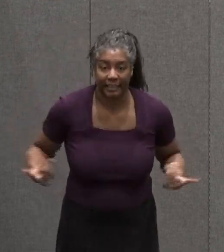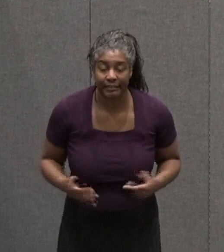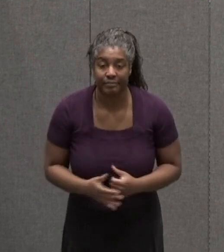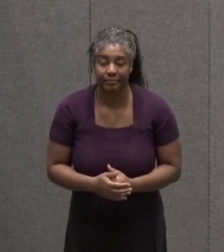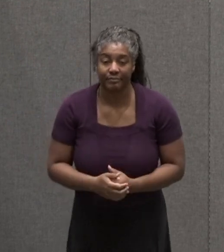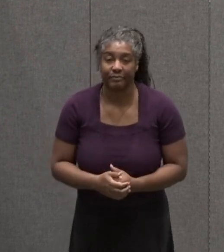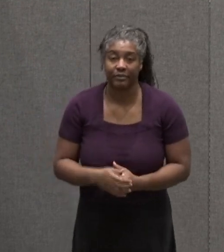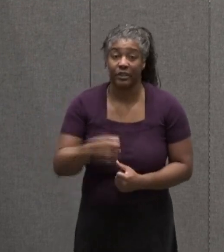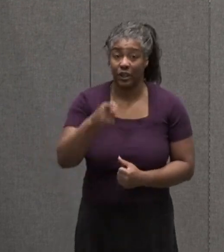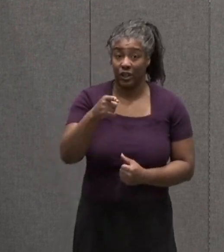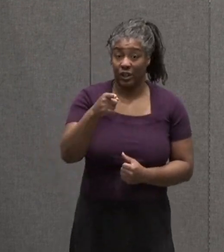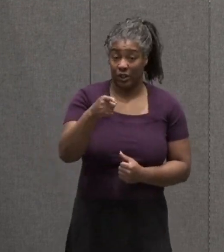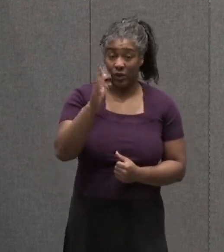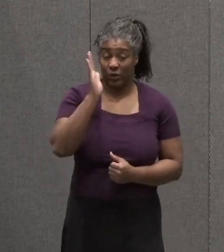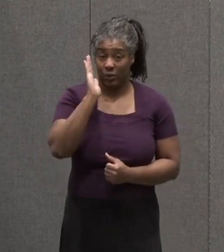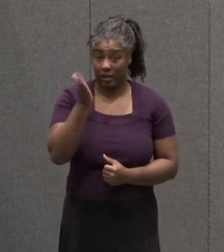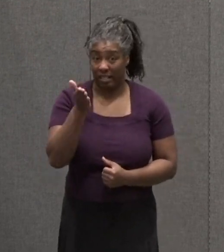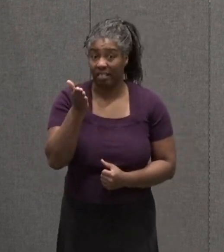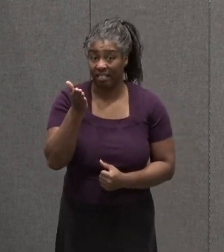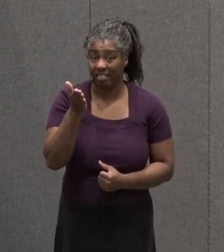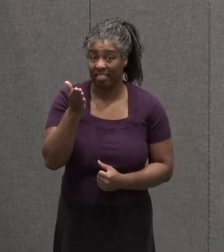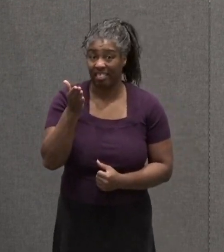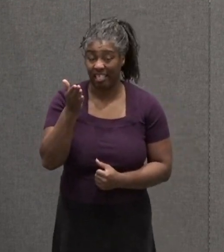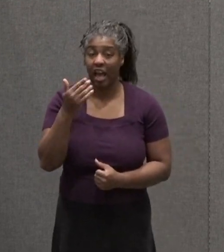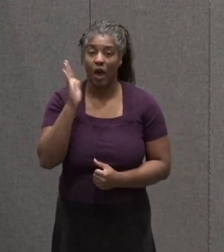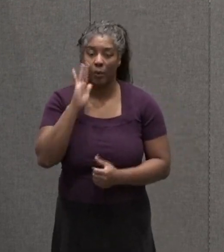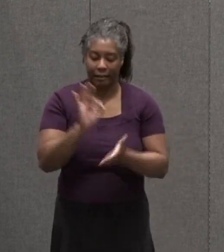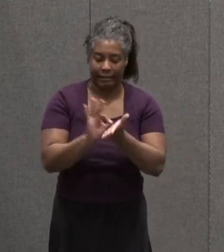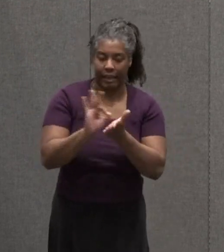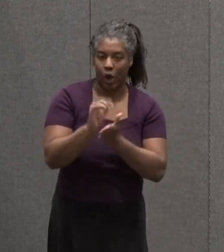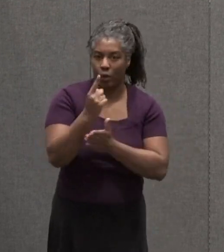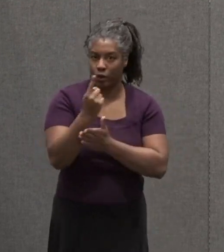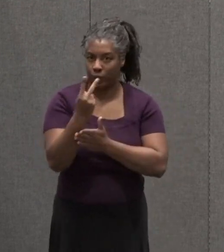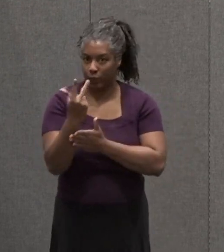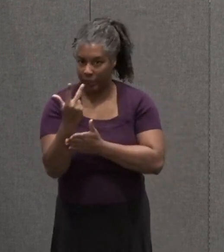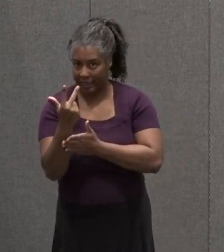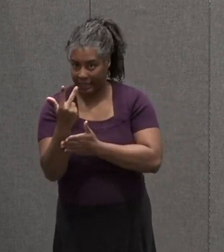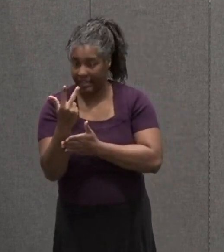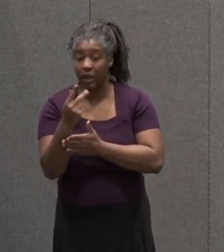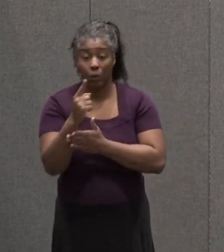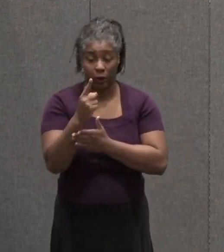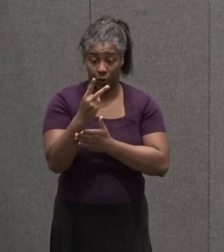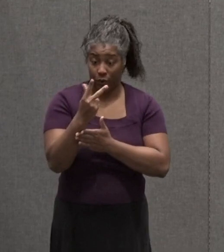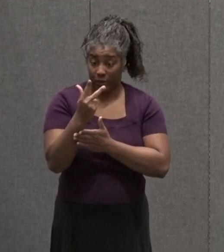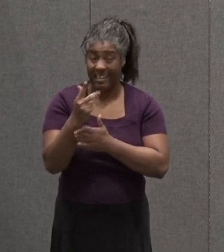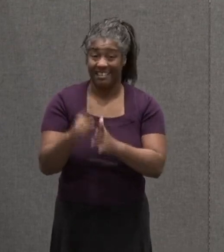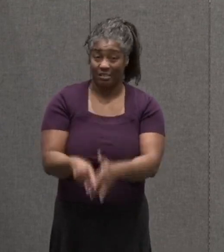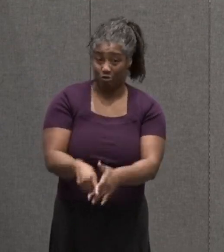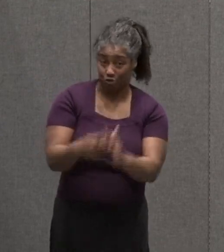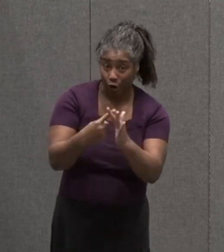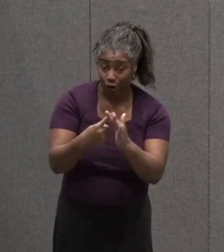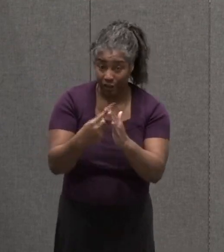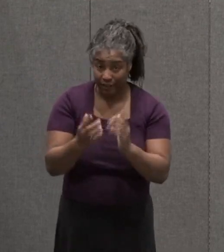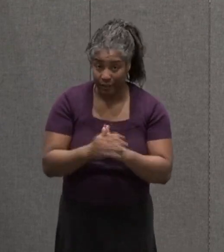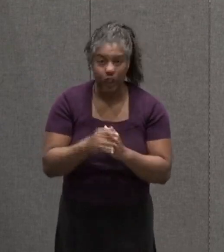I'm gonna be doing it so I know you're gonna be doing hopefully, you don't want to, you don't have to but on the count of three.